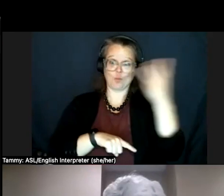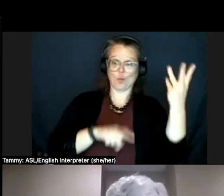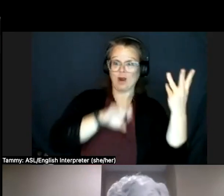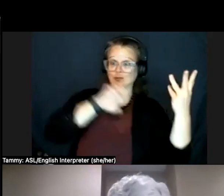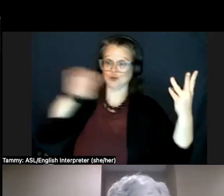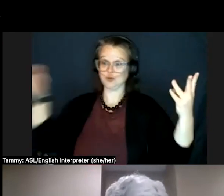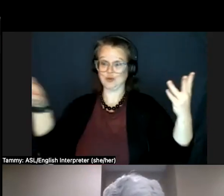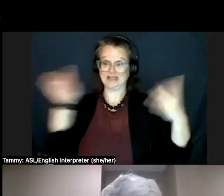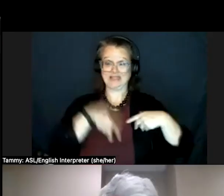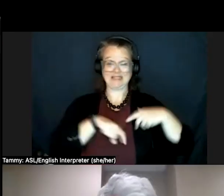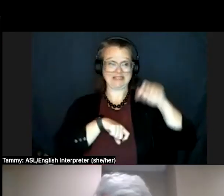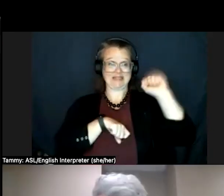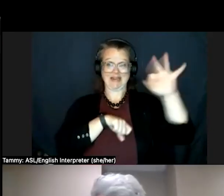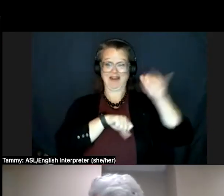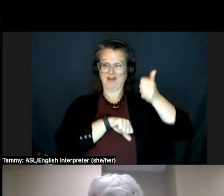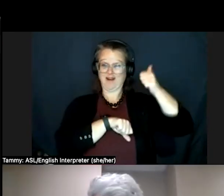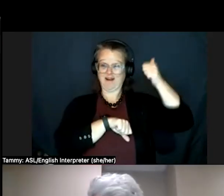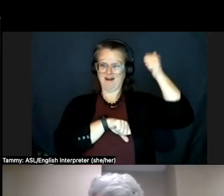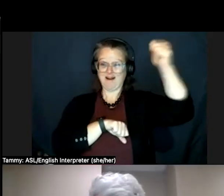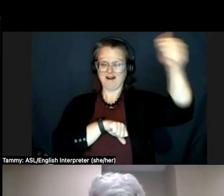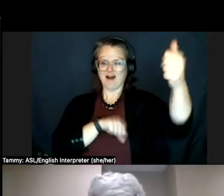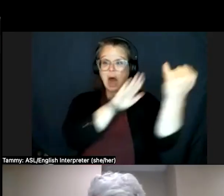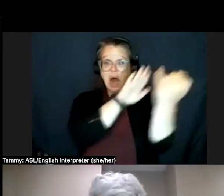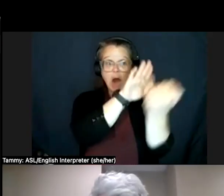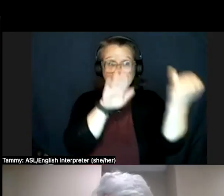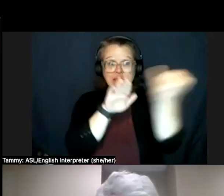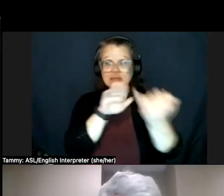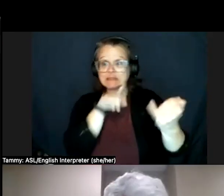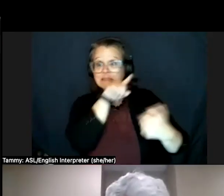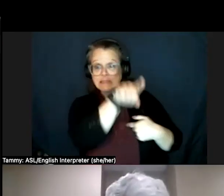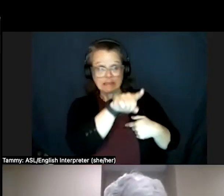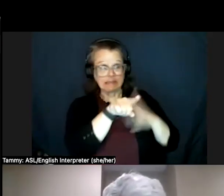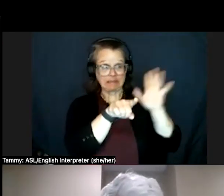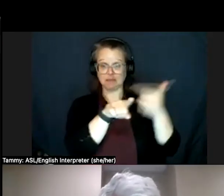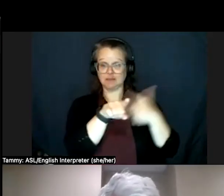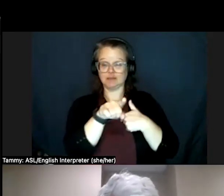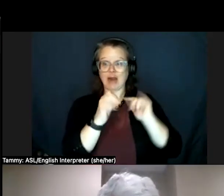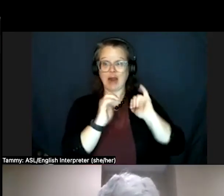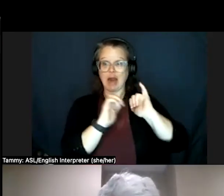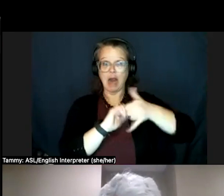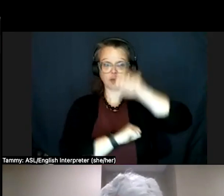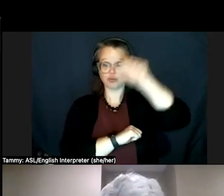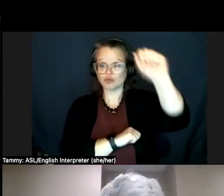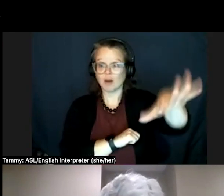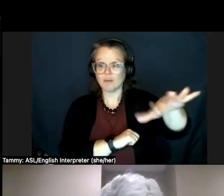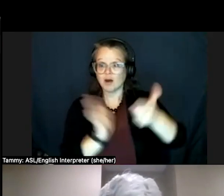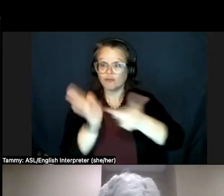do this on land, or whether you have to fly it or ferry it into it. It also gives you updates on the